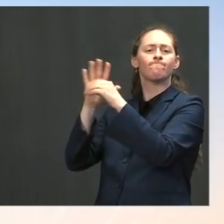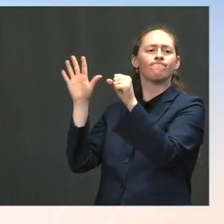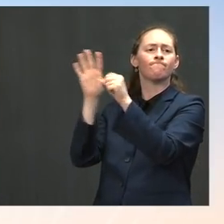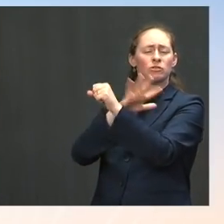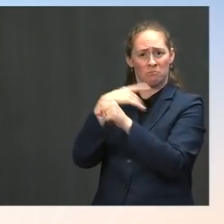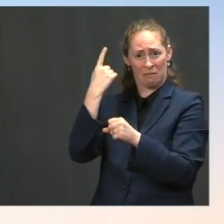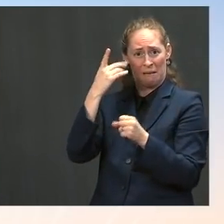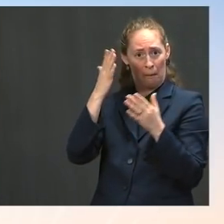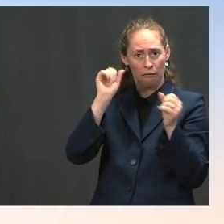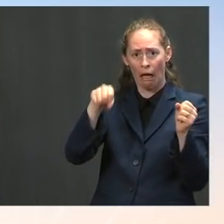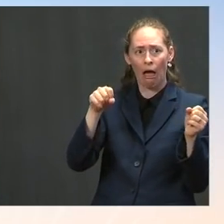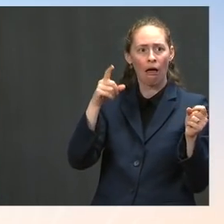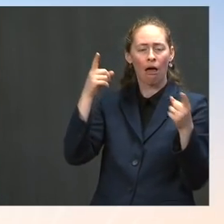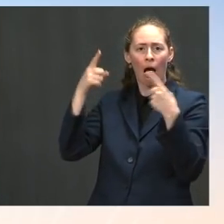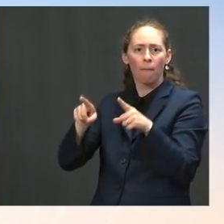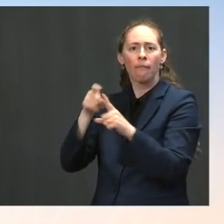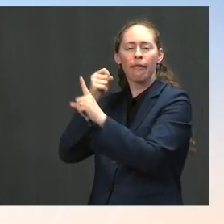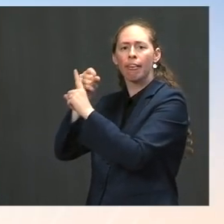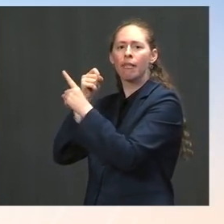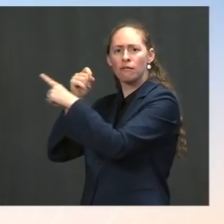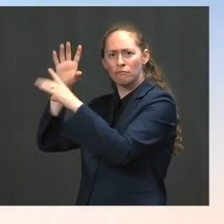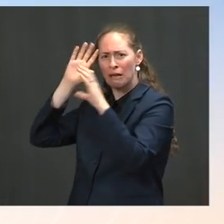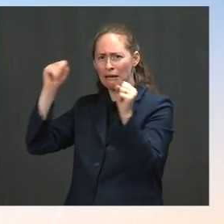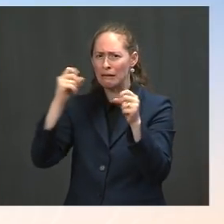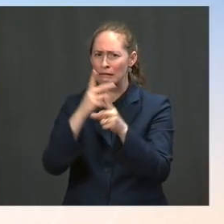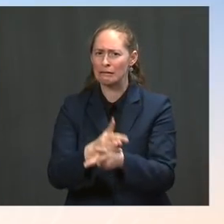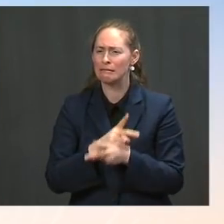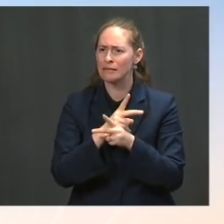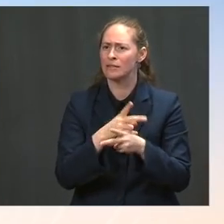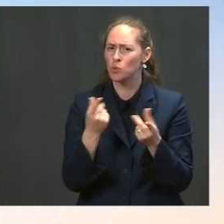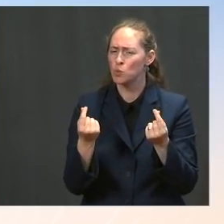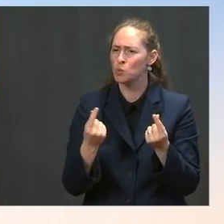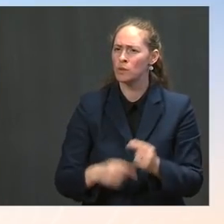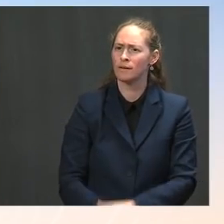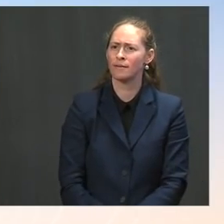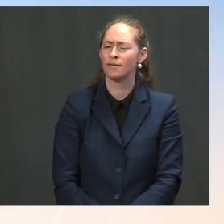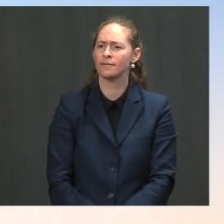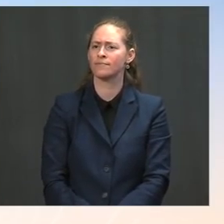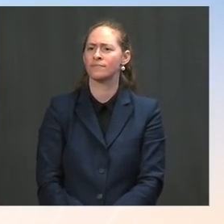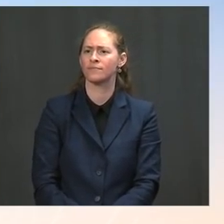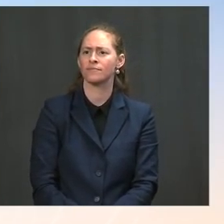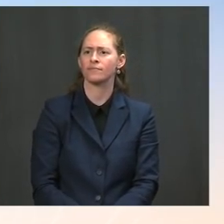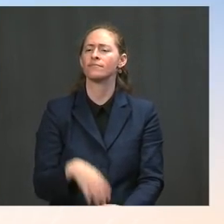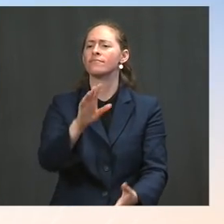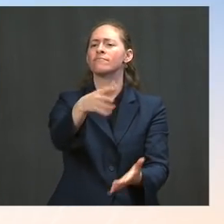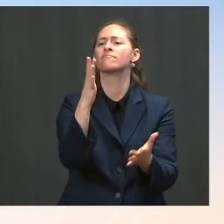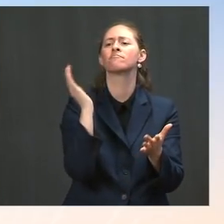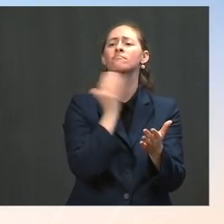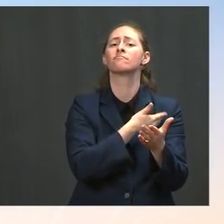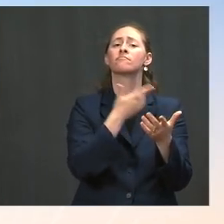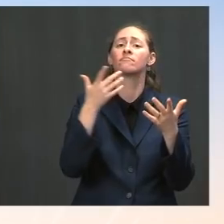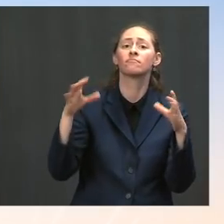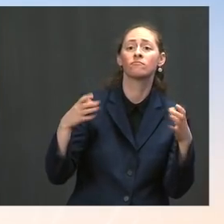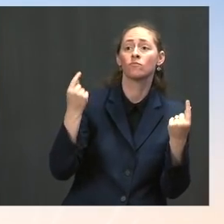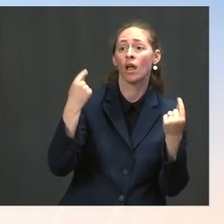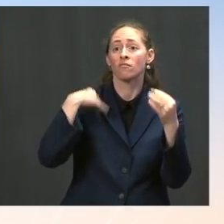with the highest standards and the guidance of our public health experts. So, let me just remind you all, because I'm sure you don't have it handy,